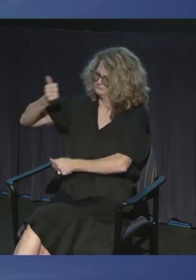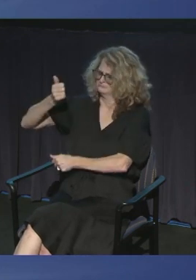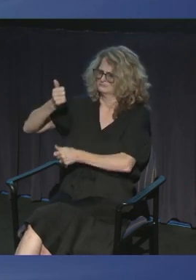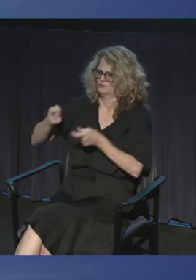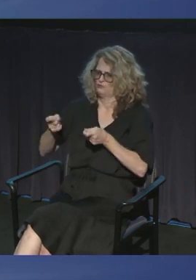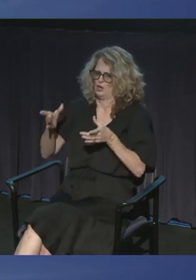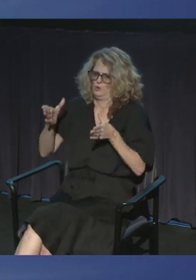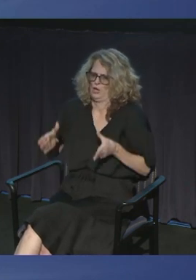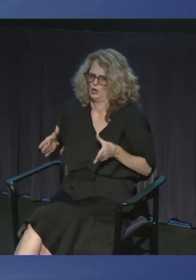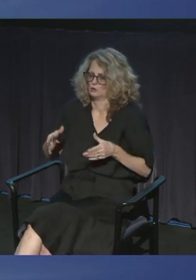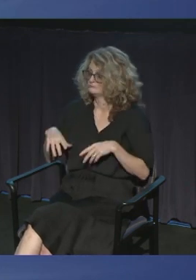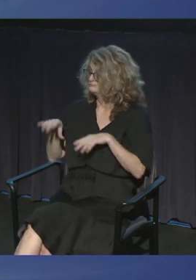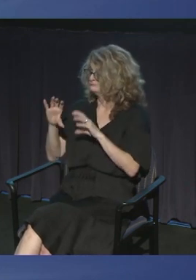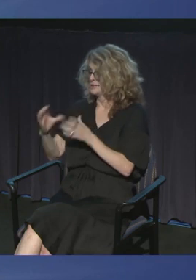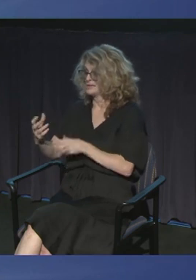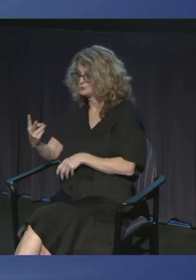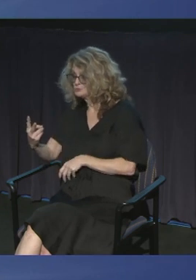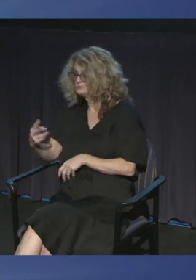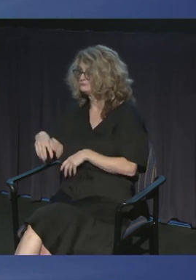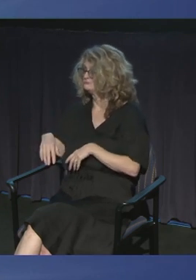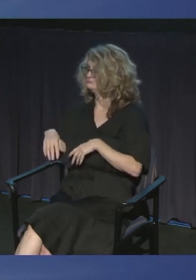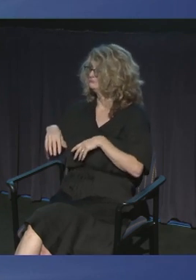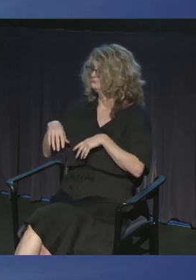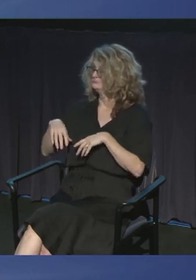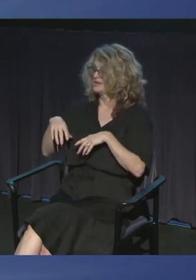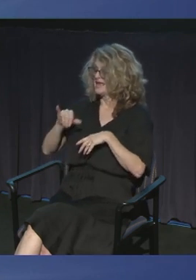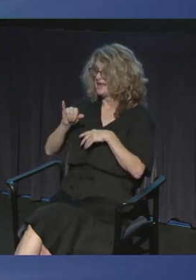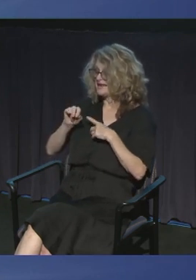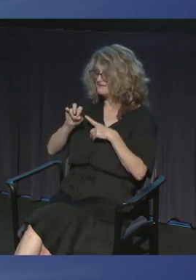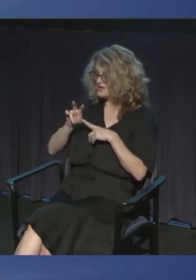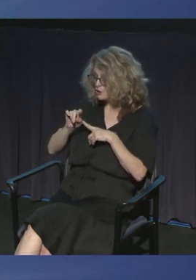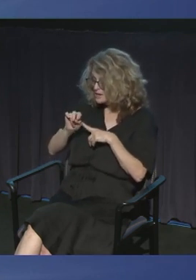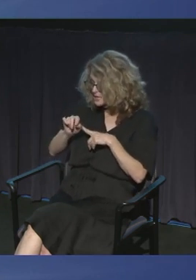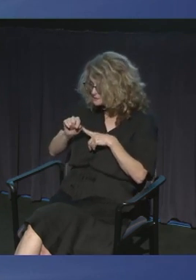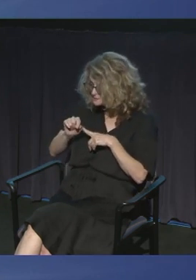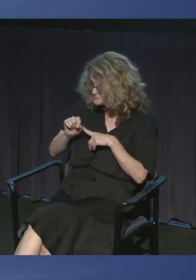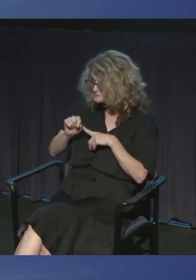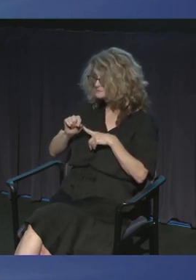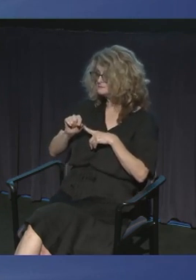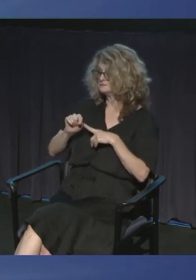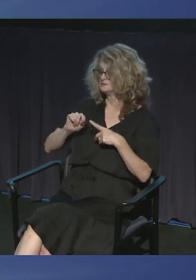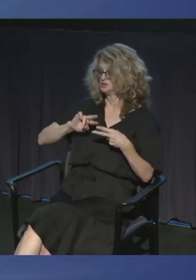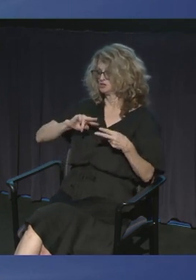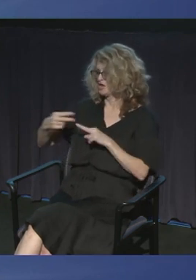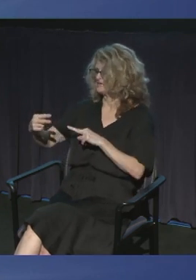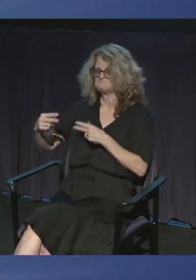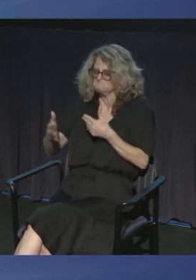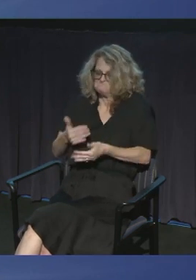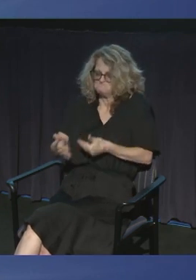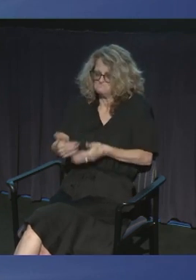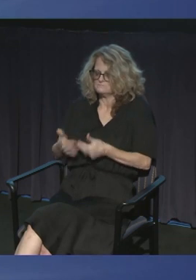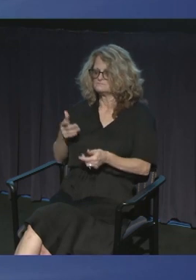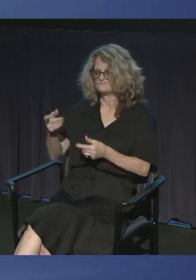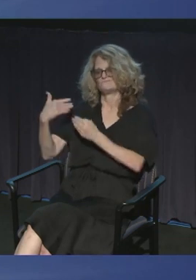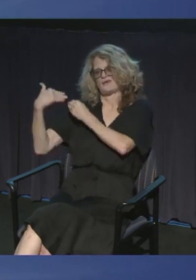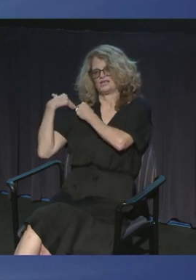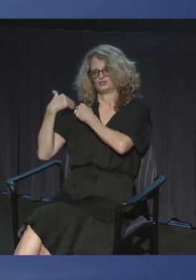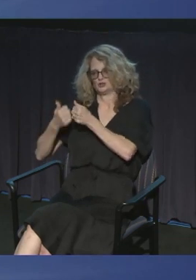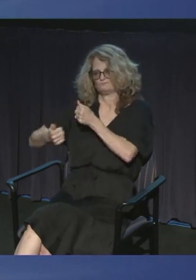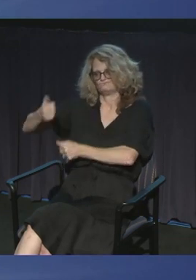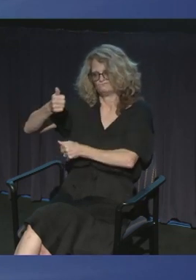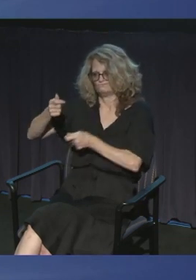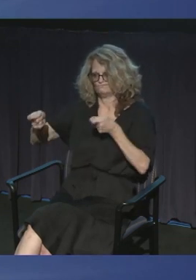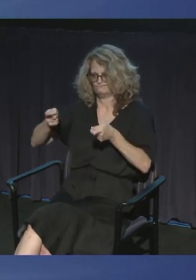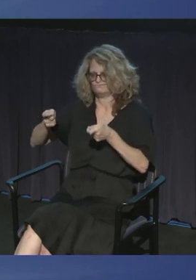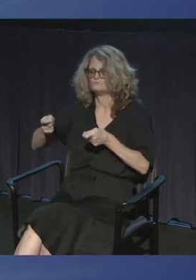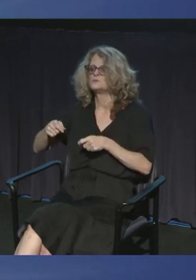WHERE -- WHETHER CLASS II, ETC.